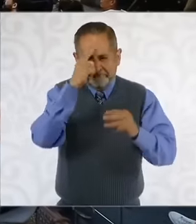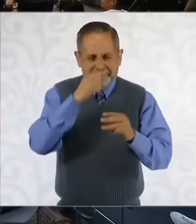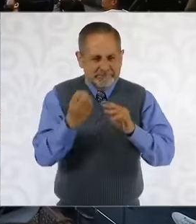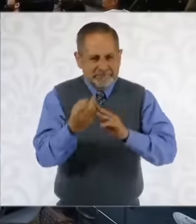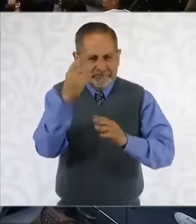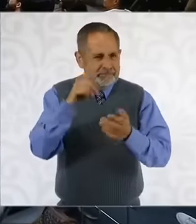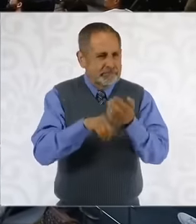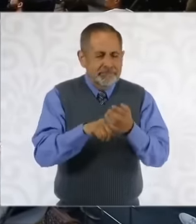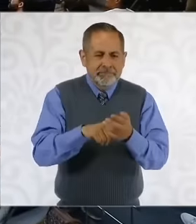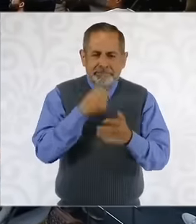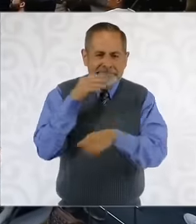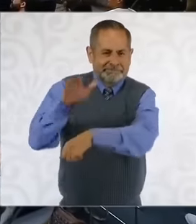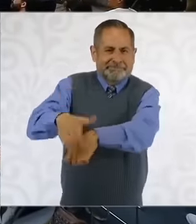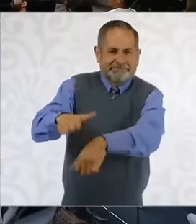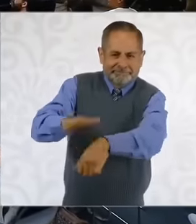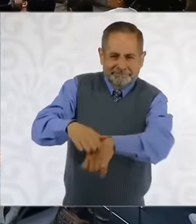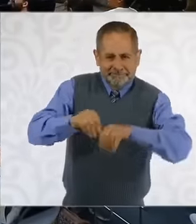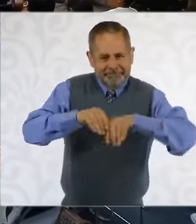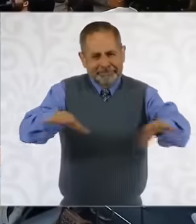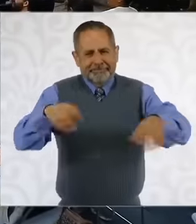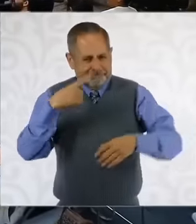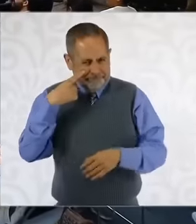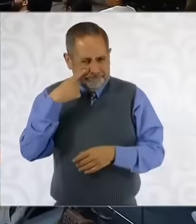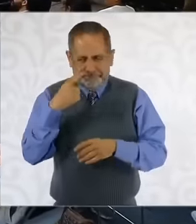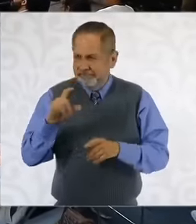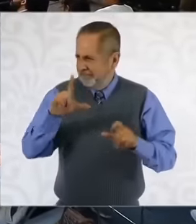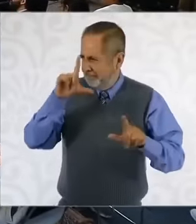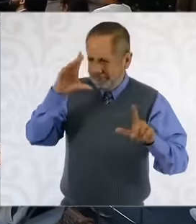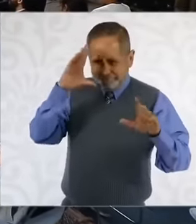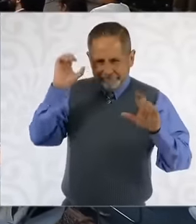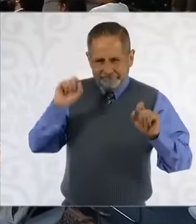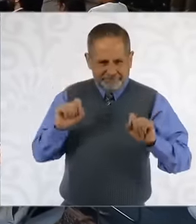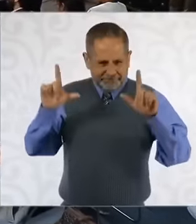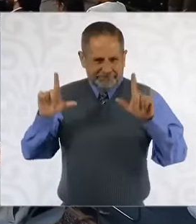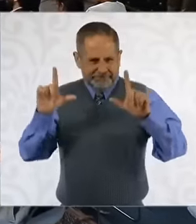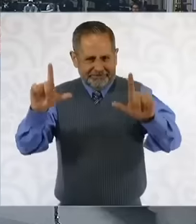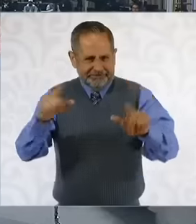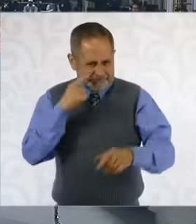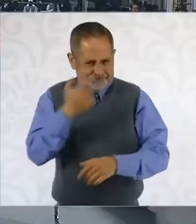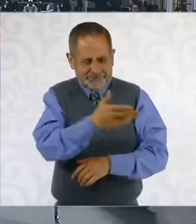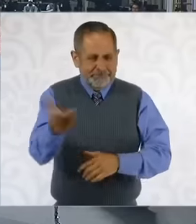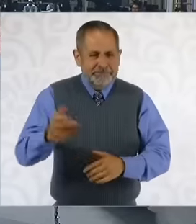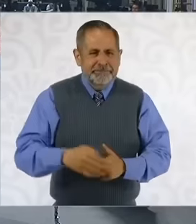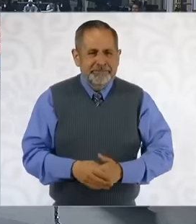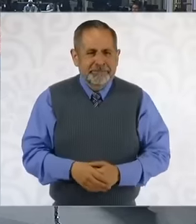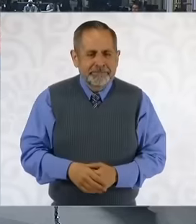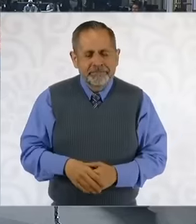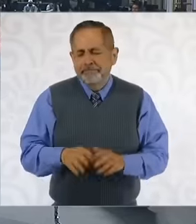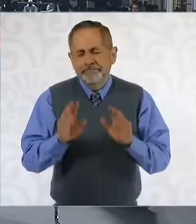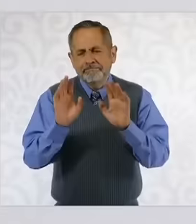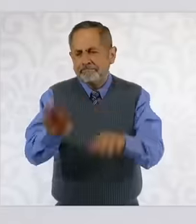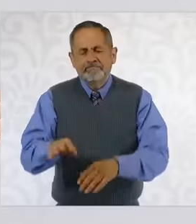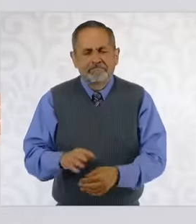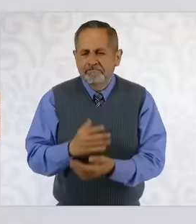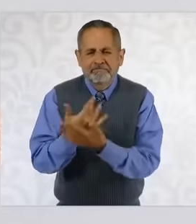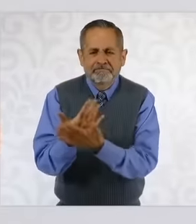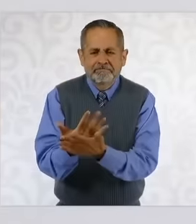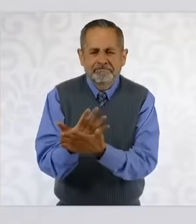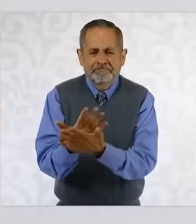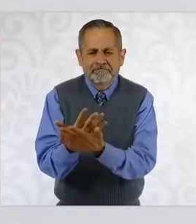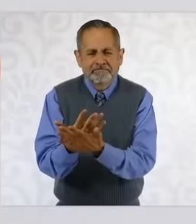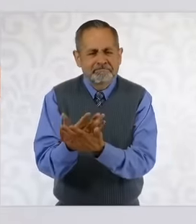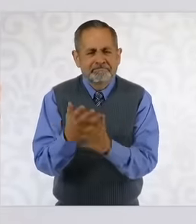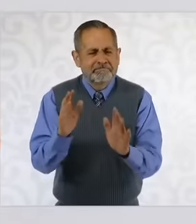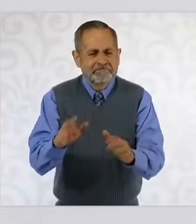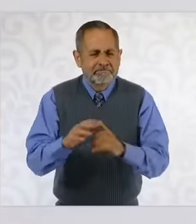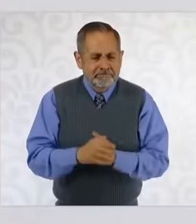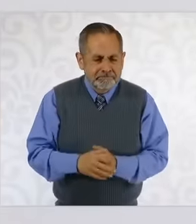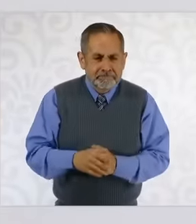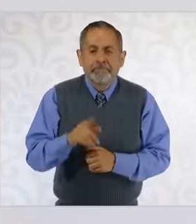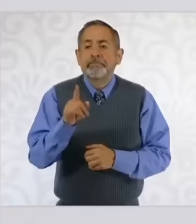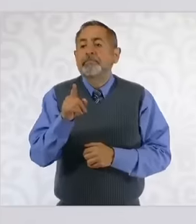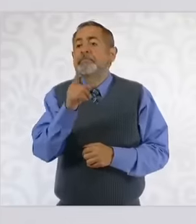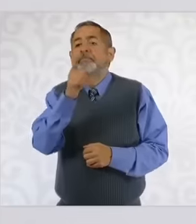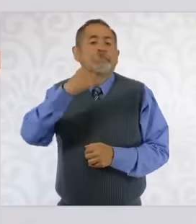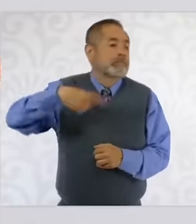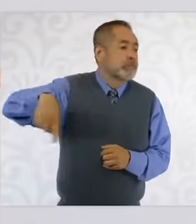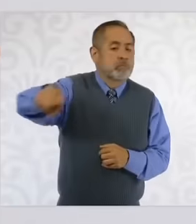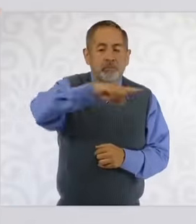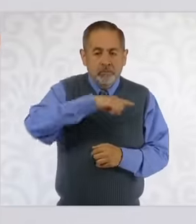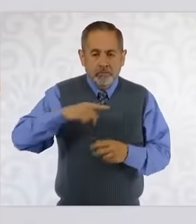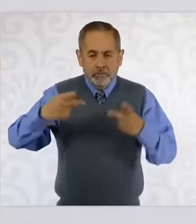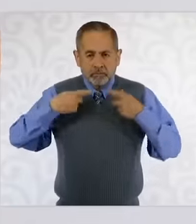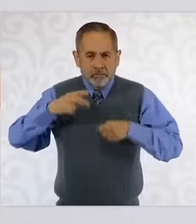popo sent us a message, let's wait now. All citizens, we are all responsible for knowing the